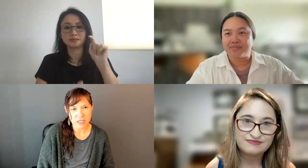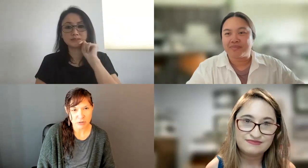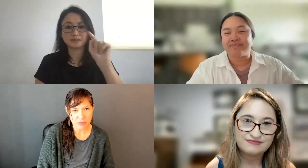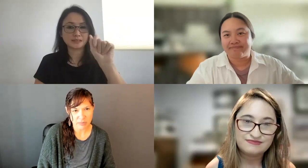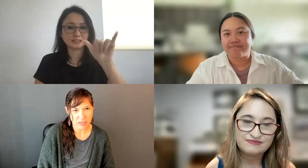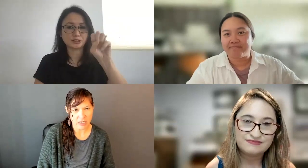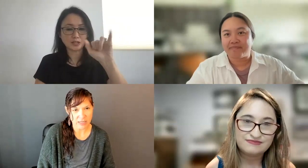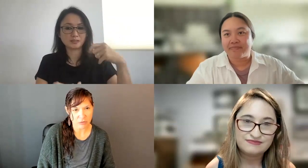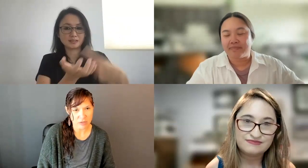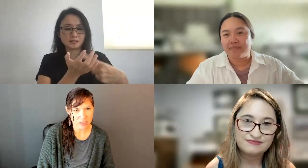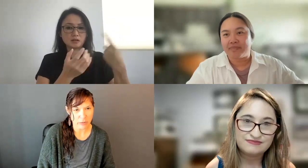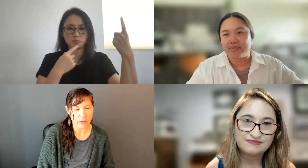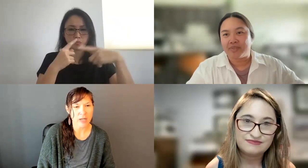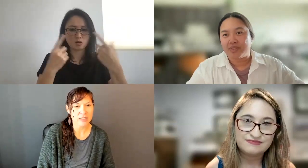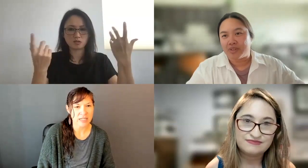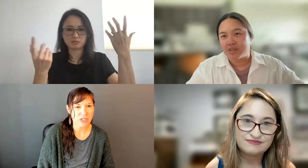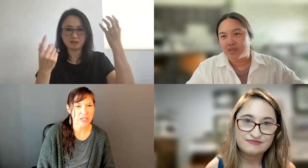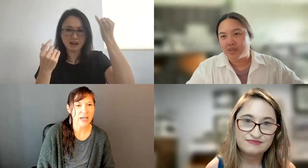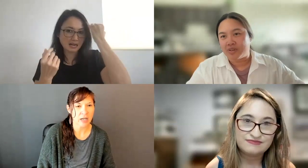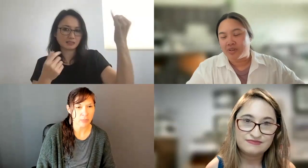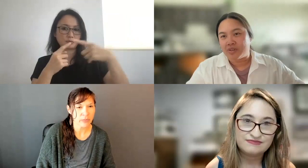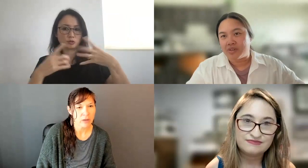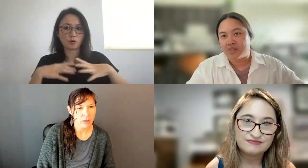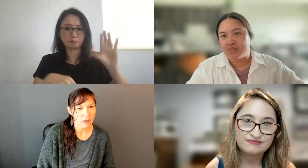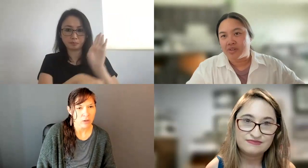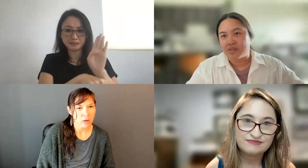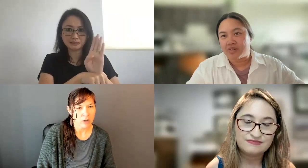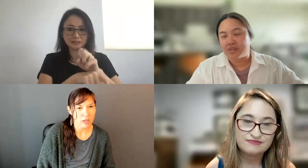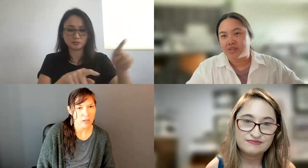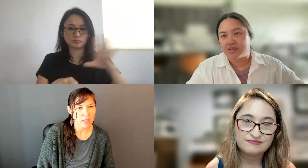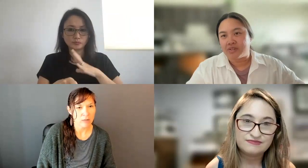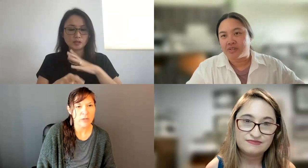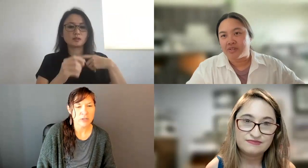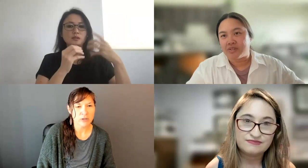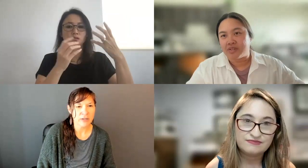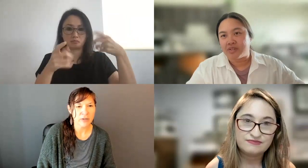So I was talking with my daughter, Taysia, trying to come up with an idea for our business.